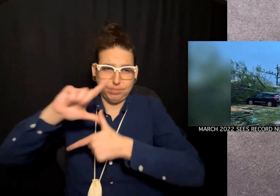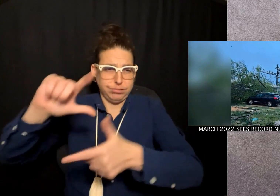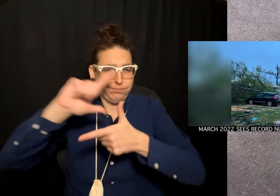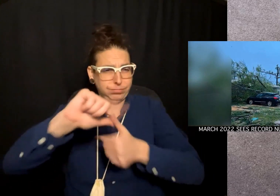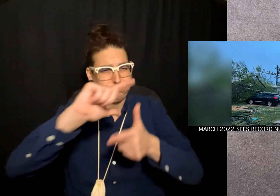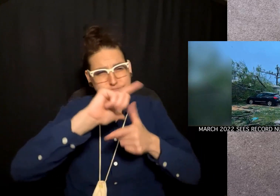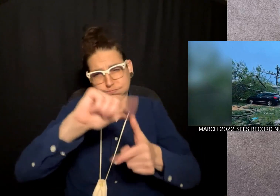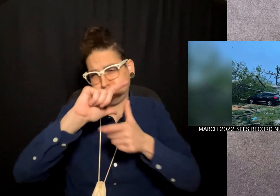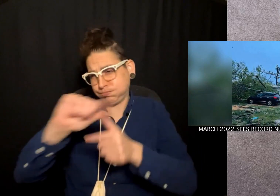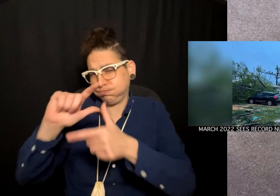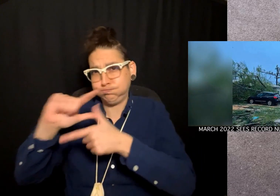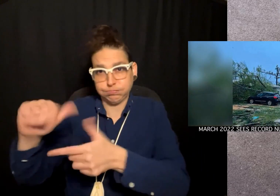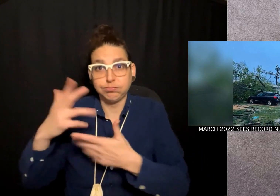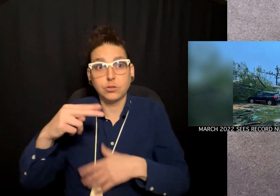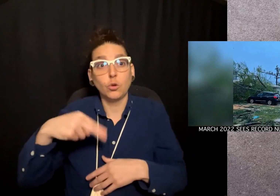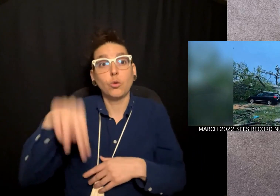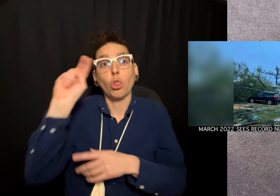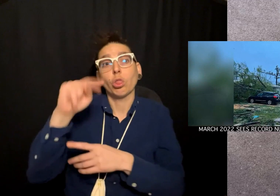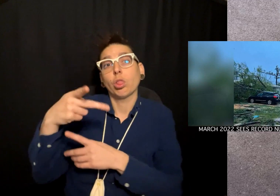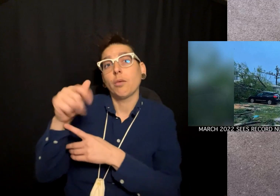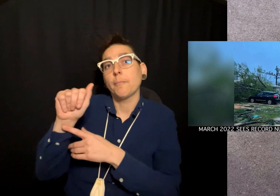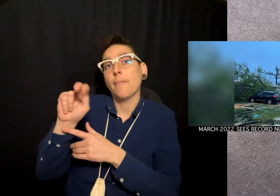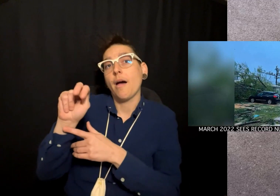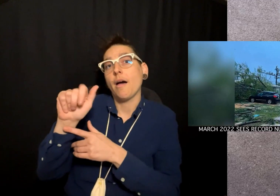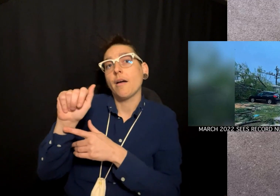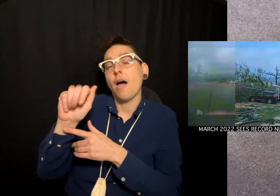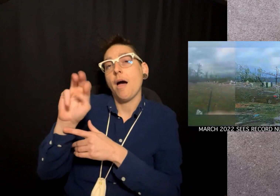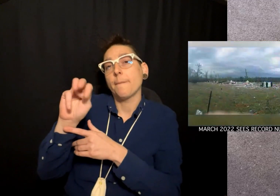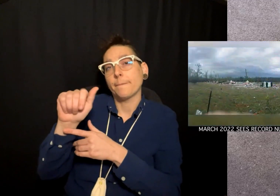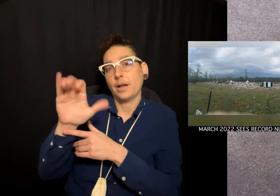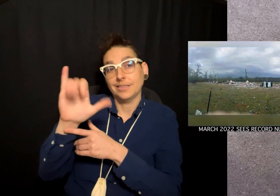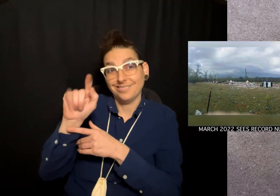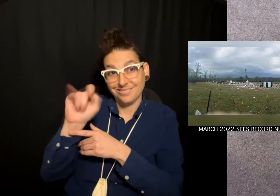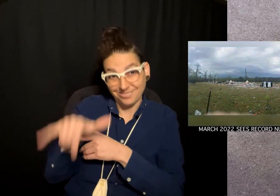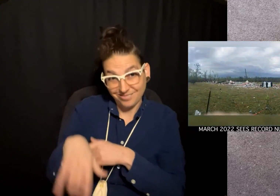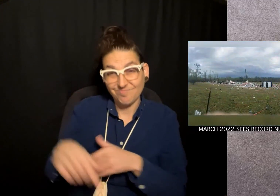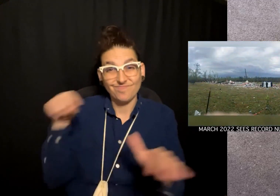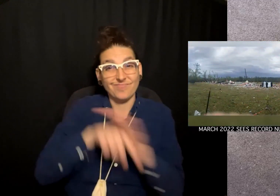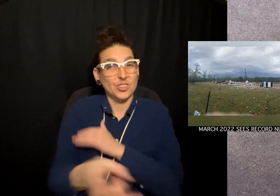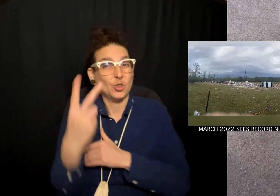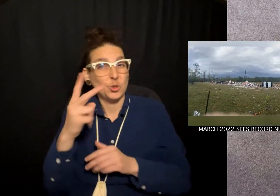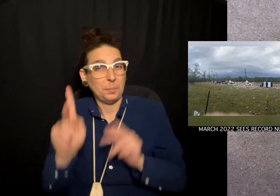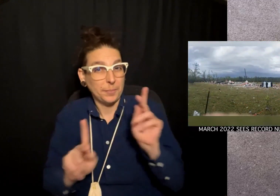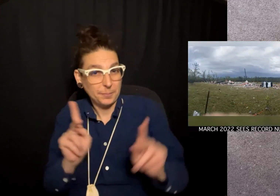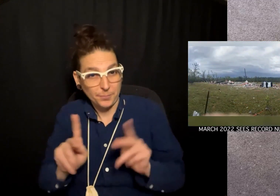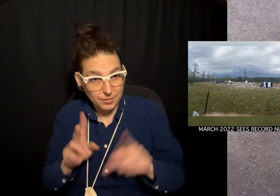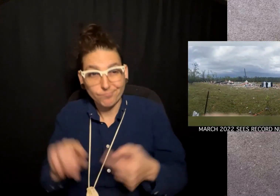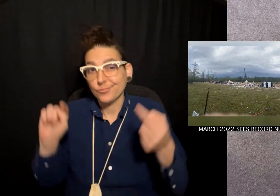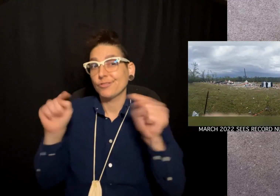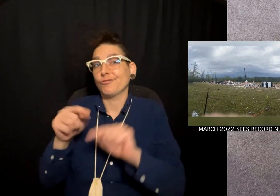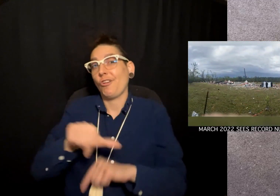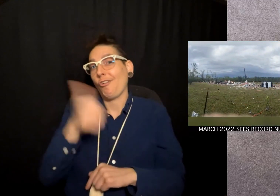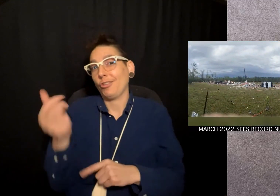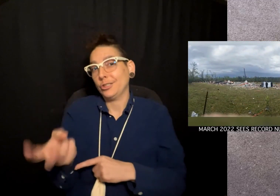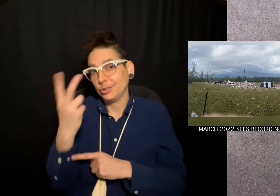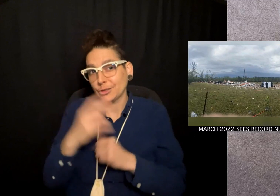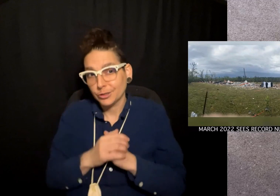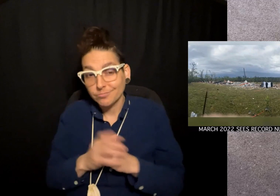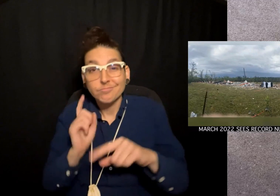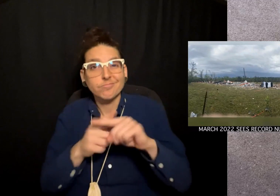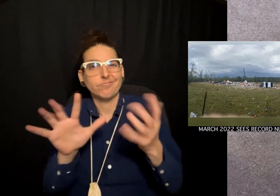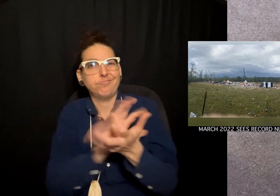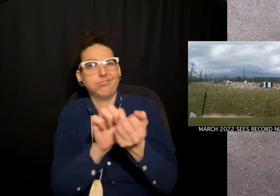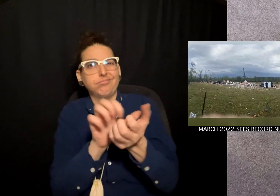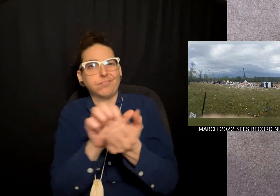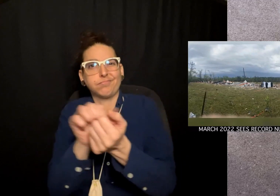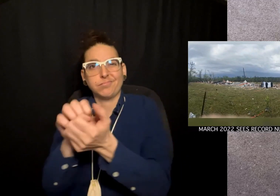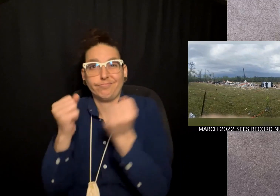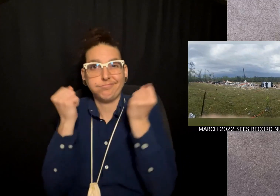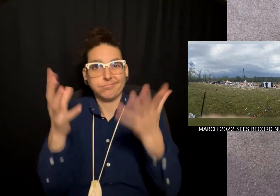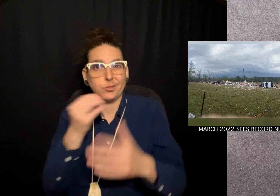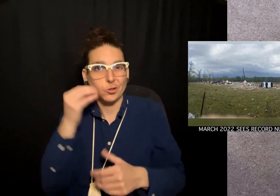down just north of Panama City killing two people injuring two others and destroying